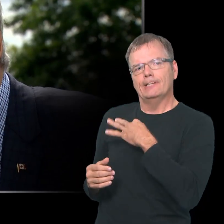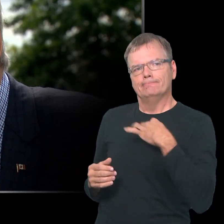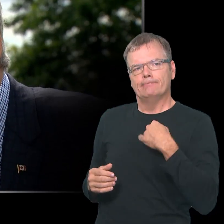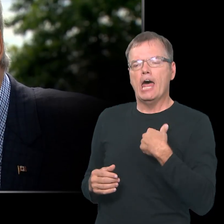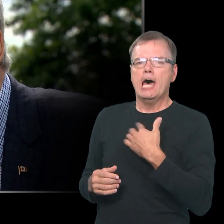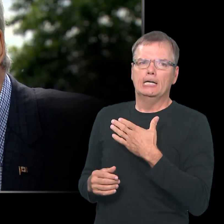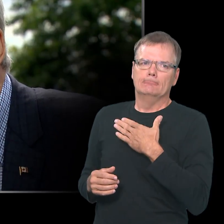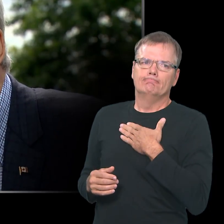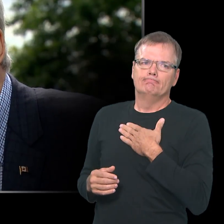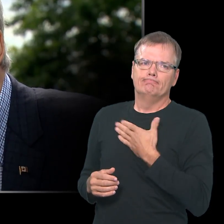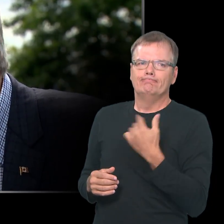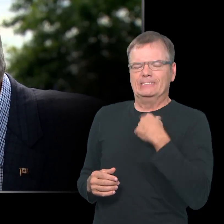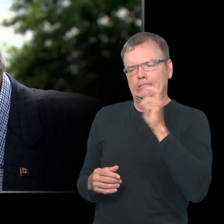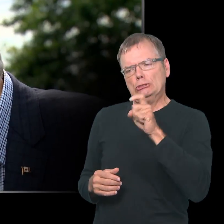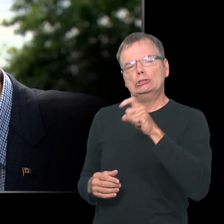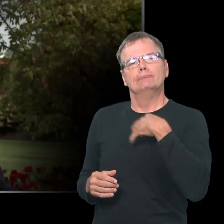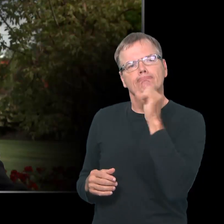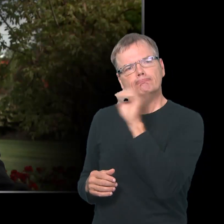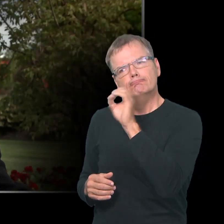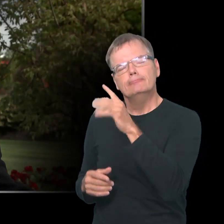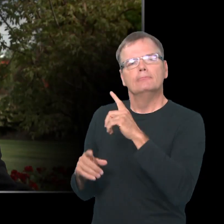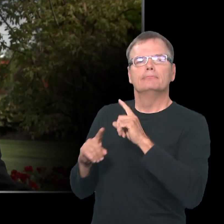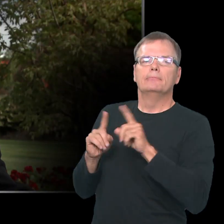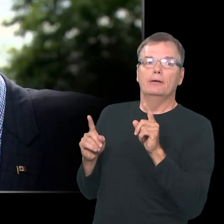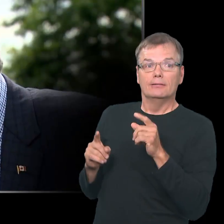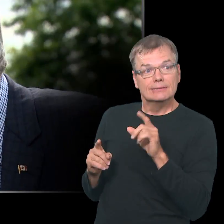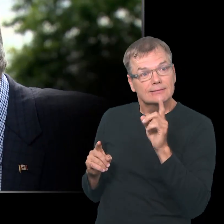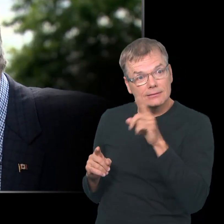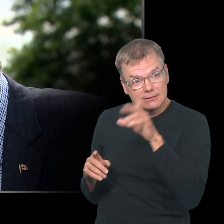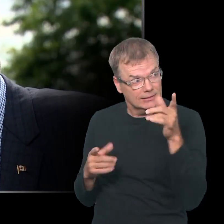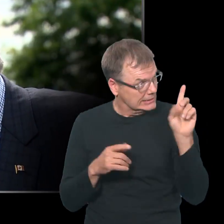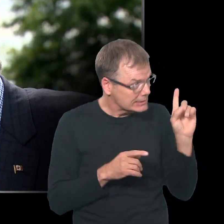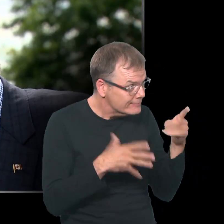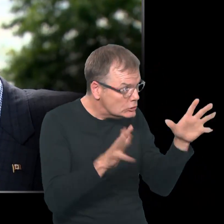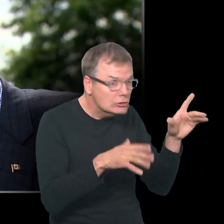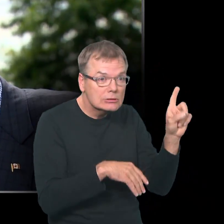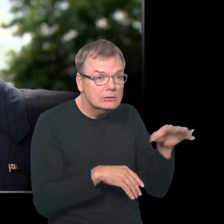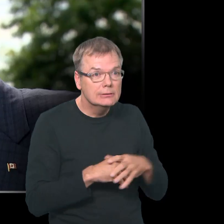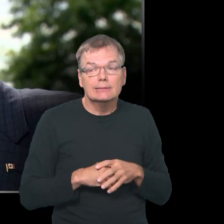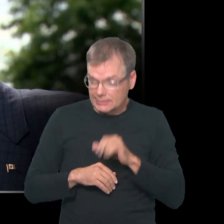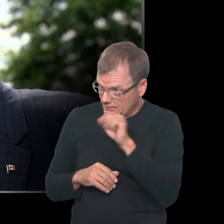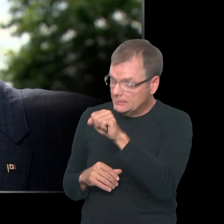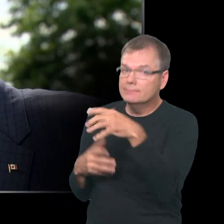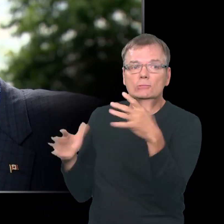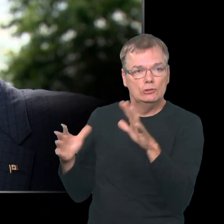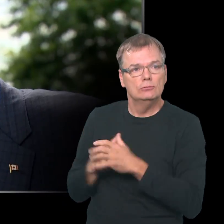I think there are people, obviously people would say, "Geez, what could I have done differently?" Or whatever. But there is-- Have they said that to you?